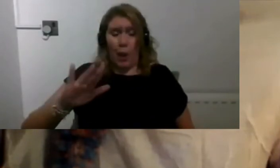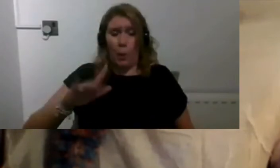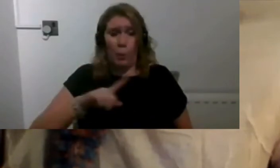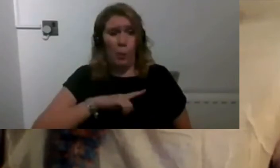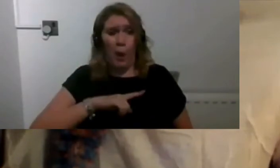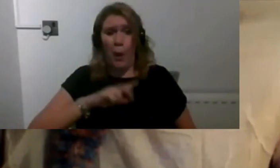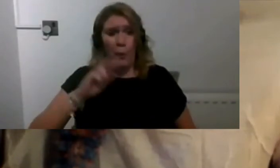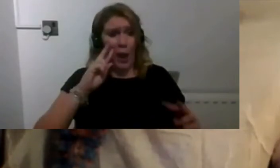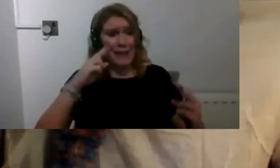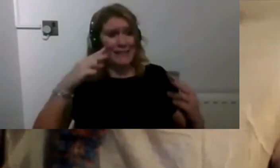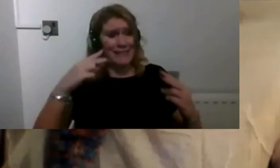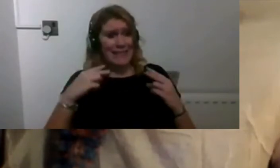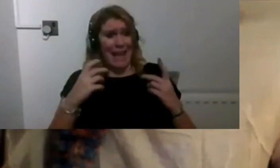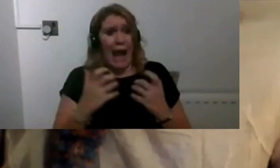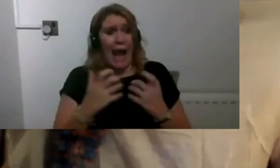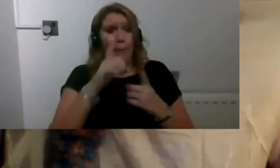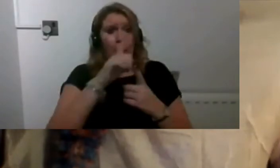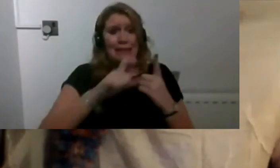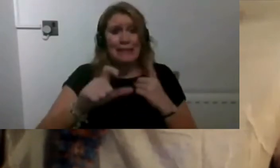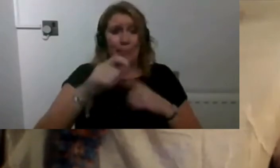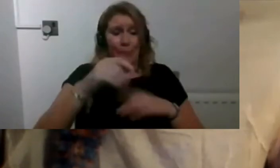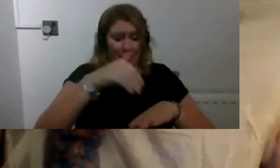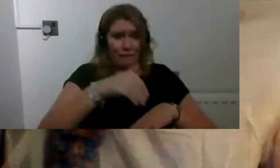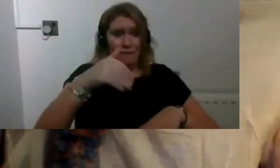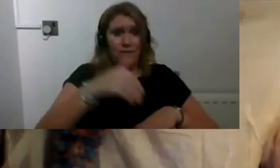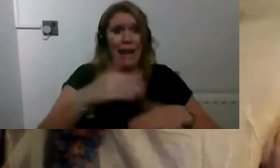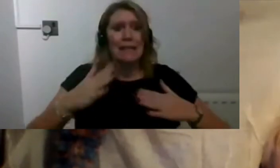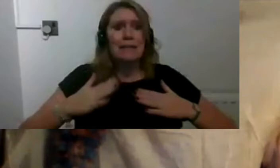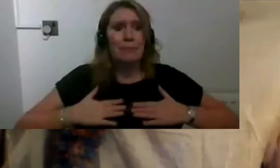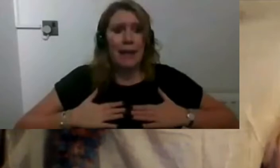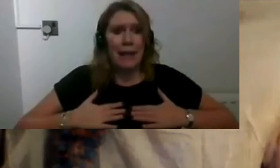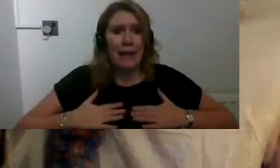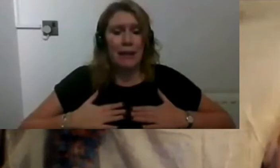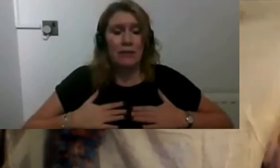So if in doubt, throw the letters into the air.